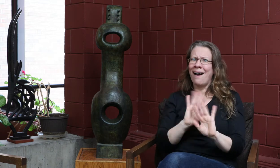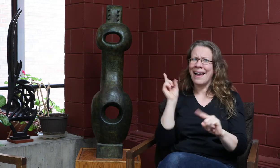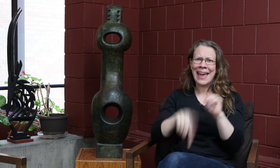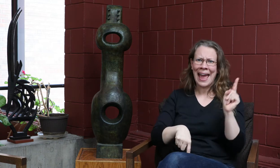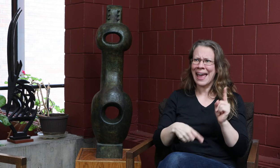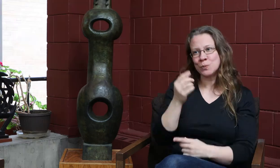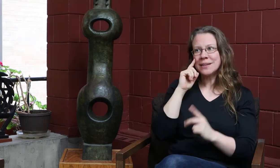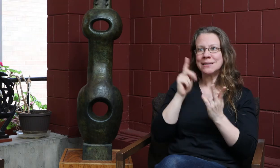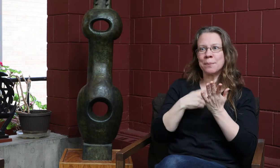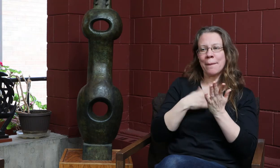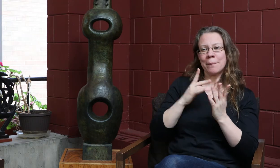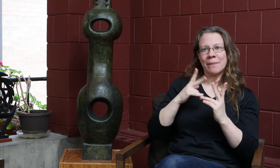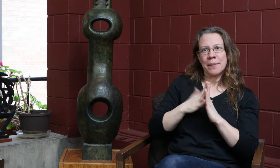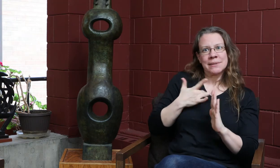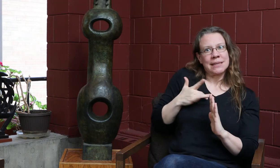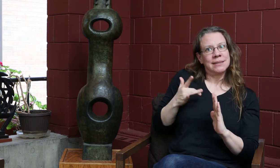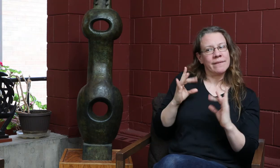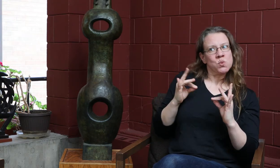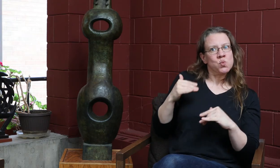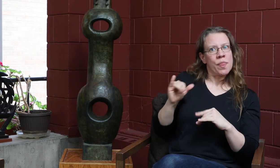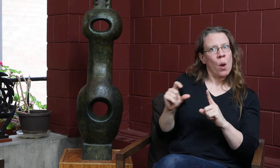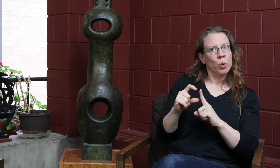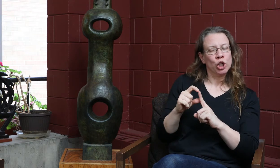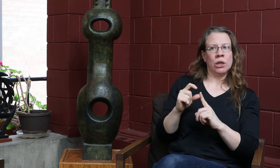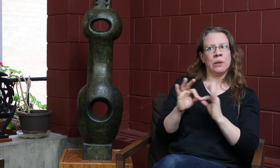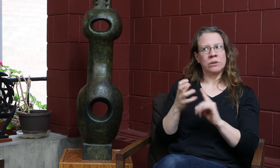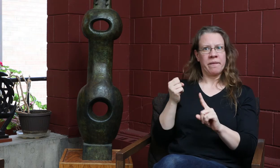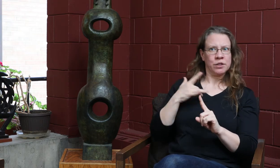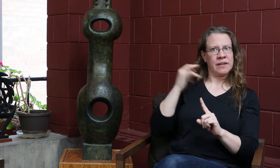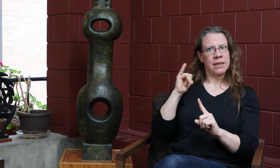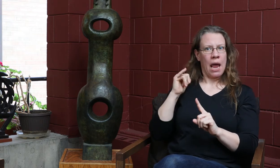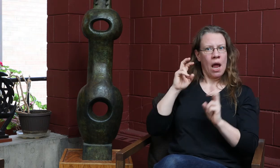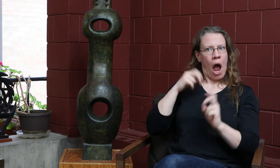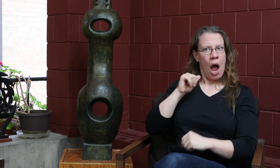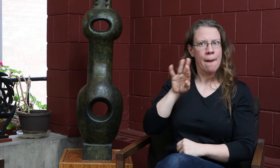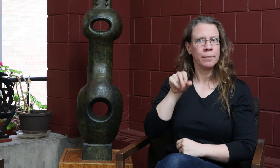Sometimes people get sensitive/hesitant about the phrase “language deprivation,” and feel like they are being accused of abuse.